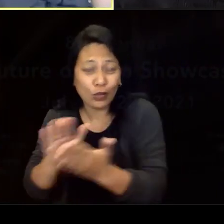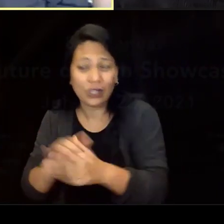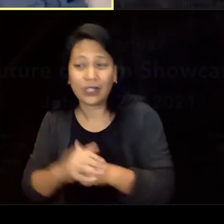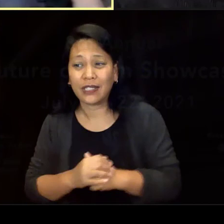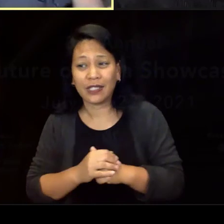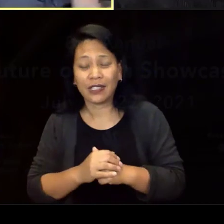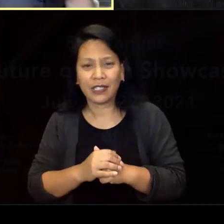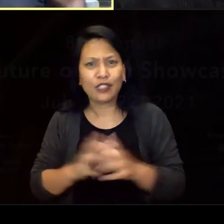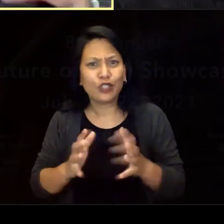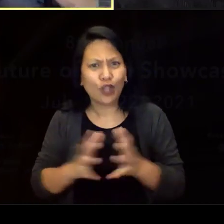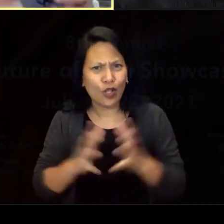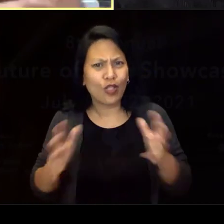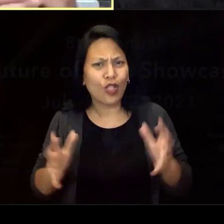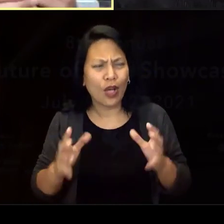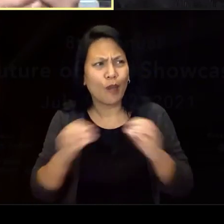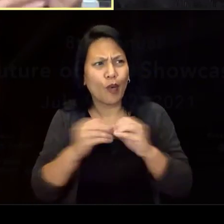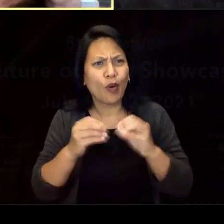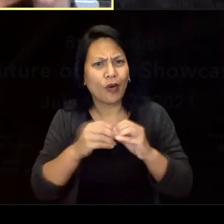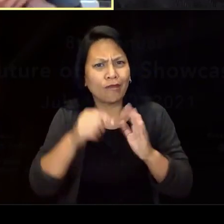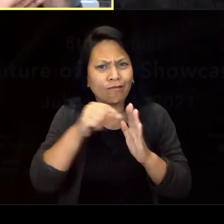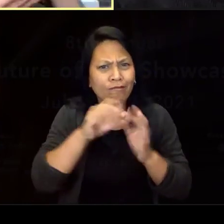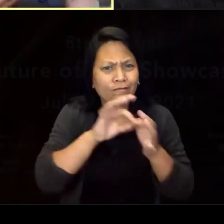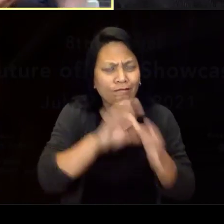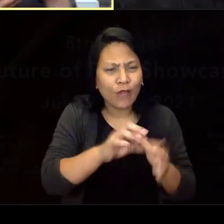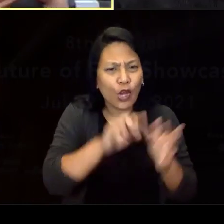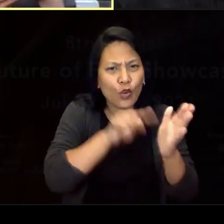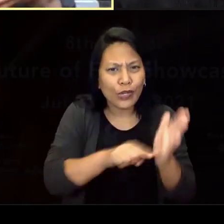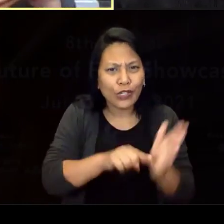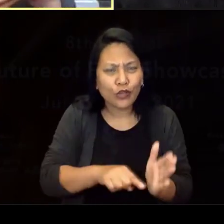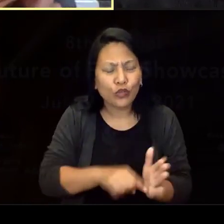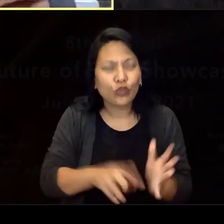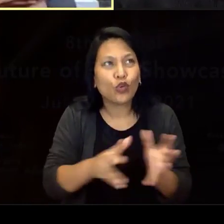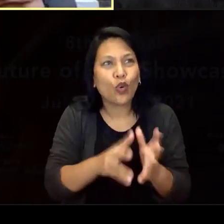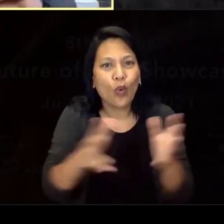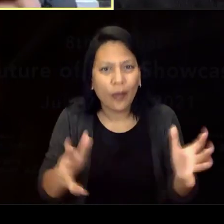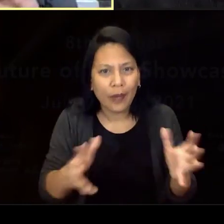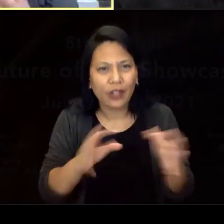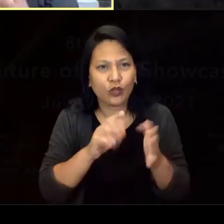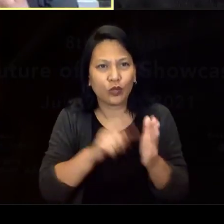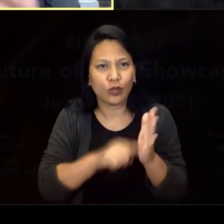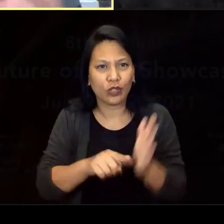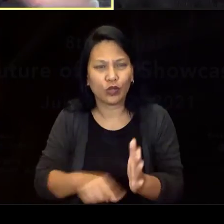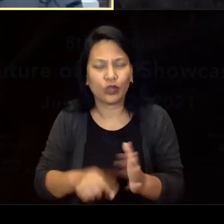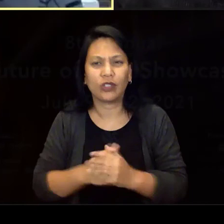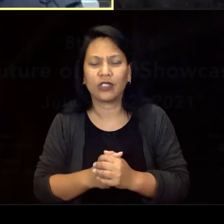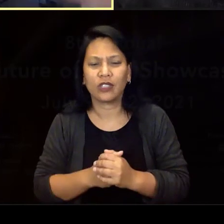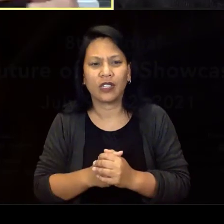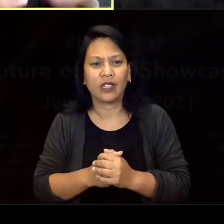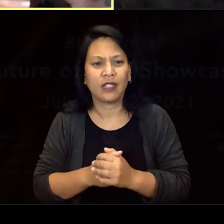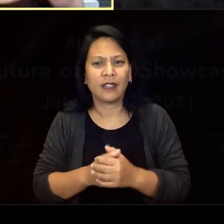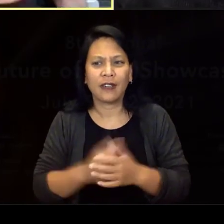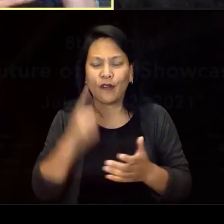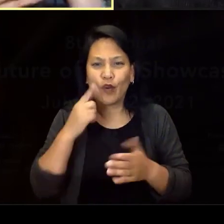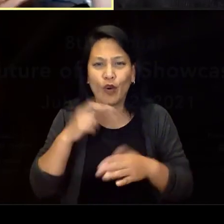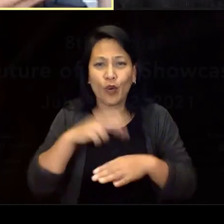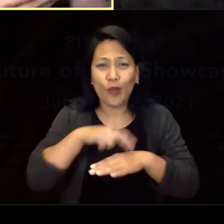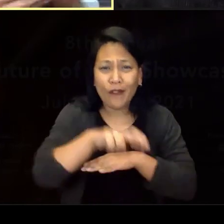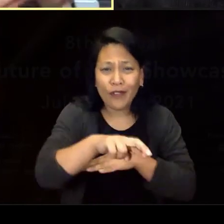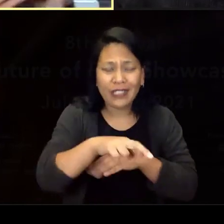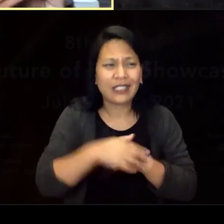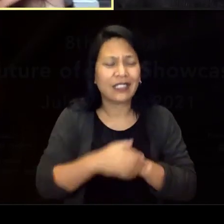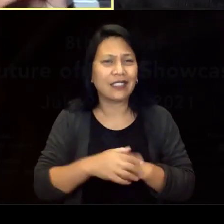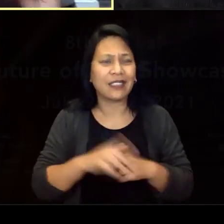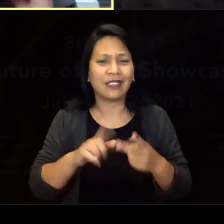It's a lot more like, research-based like, you're doing so much research on like, references, icons from that era, like